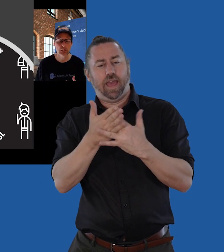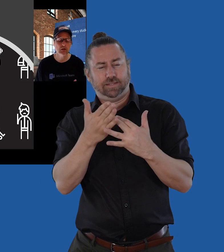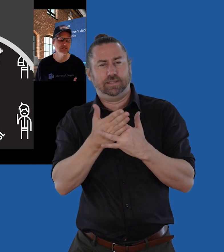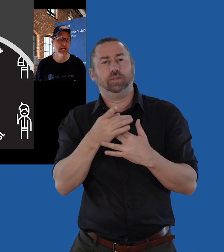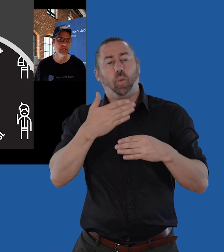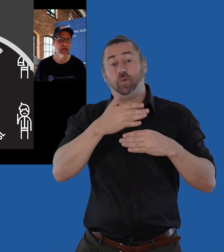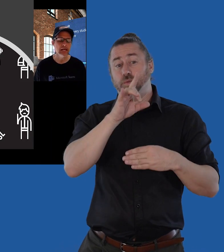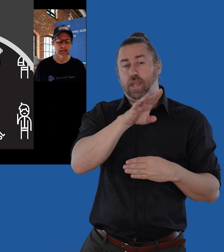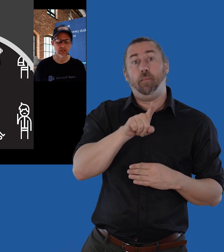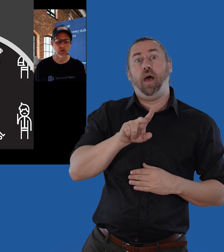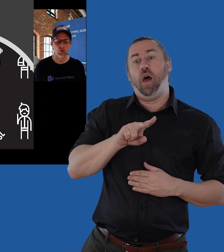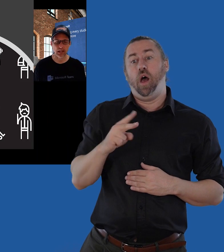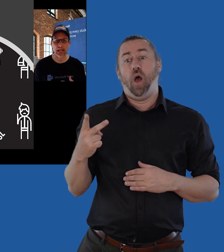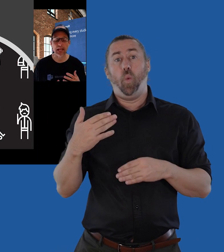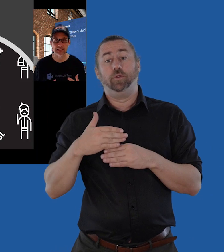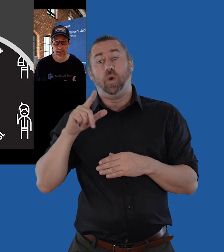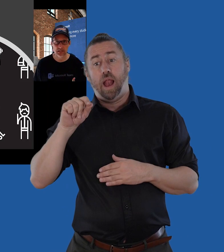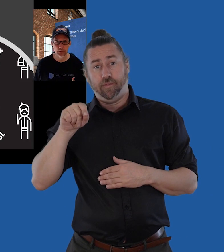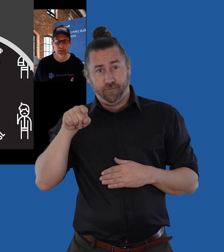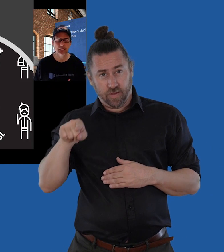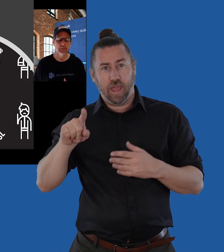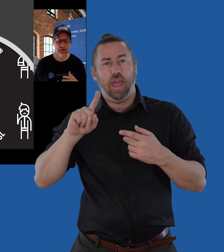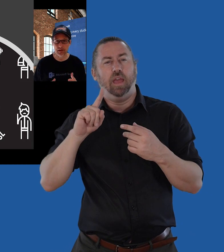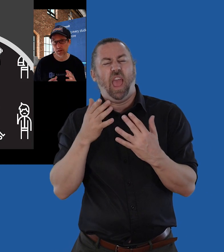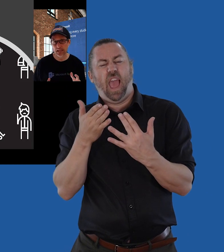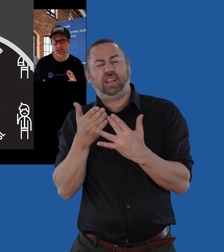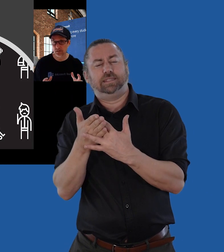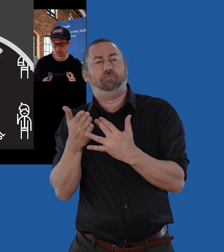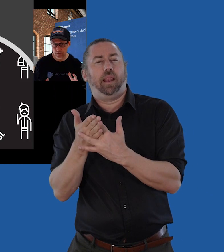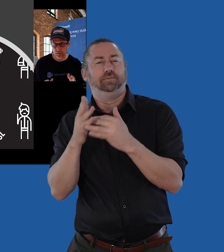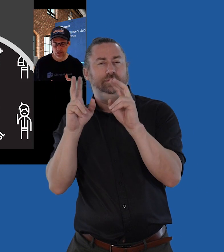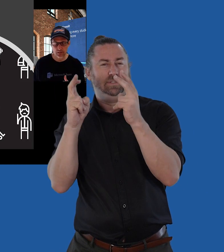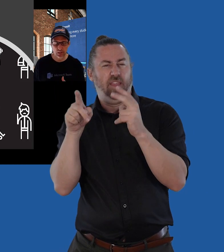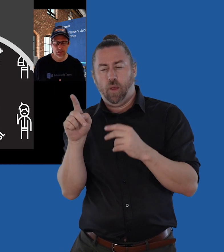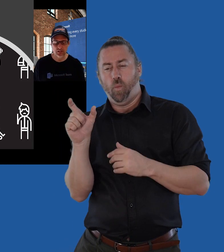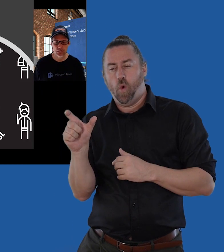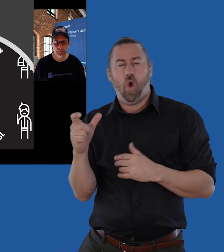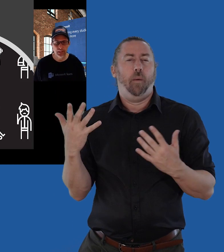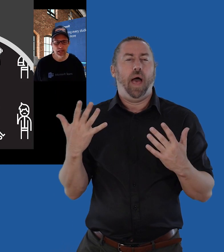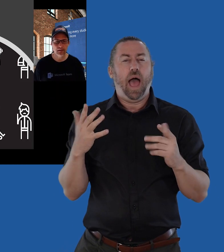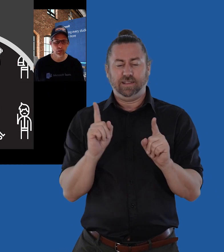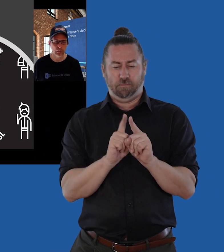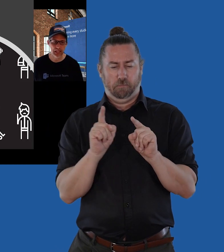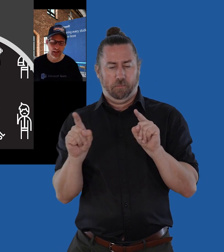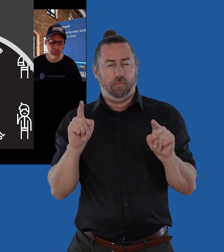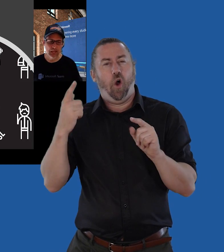and in Windows 11 it's called accessibility, but nevertheless, it's very, very similar, so we'll jump in, and have a look at that.